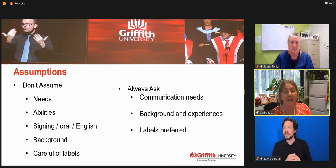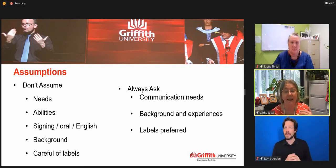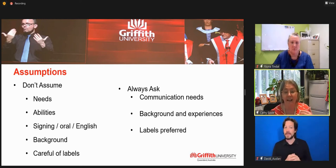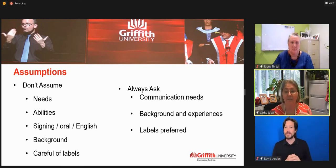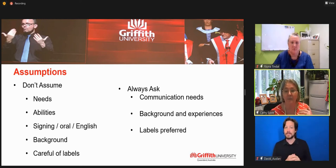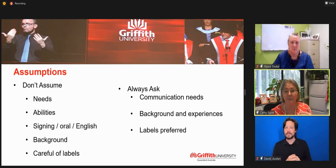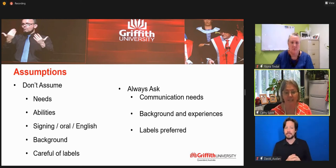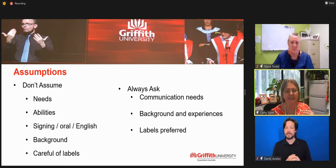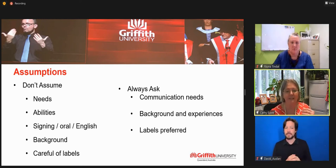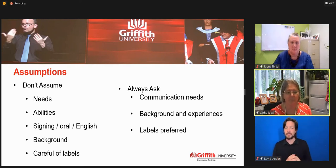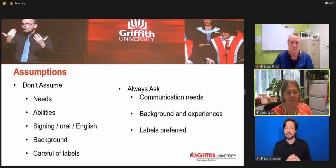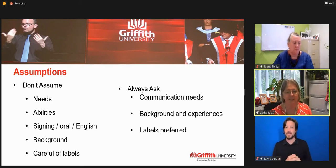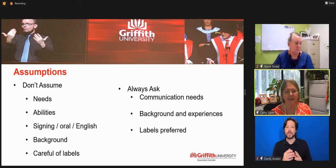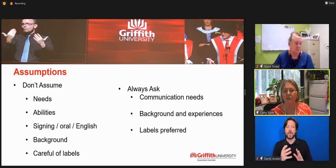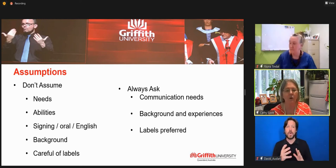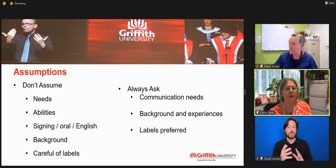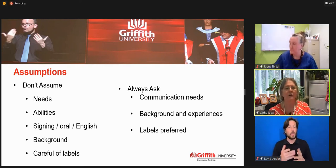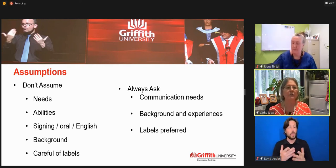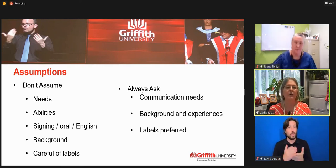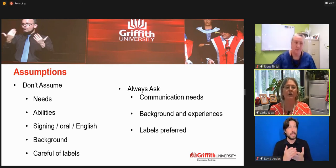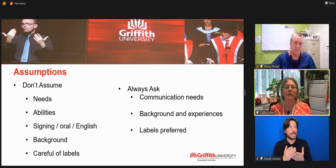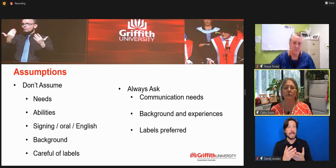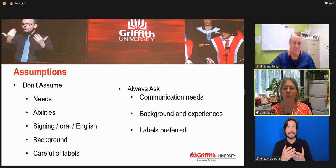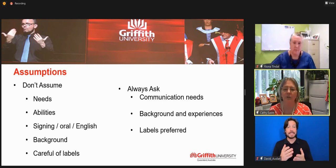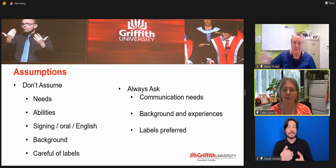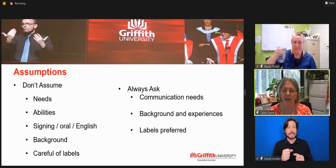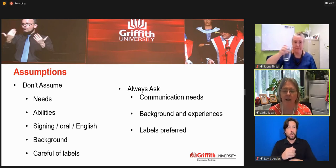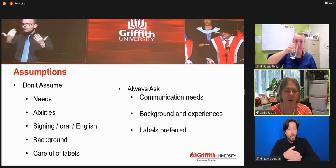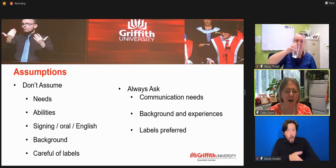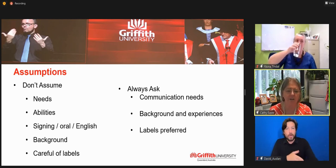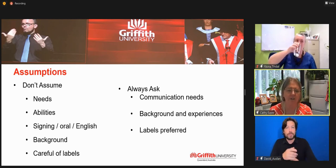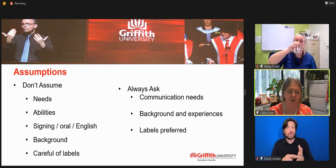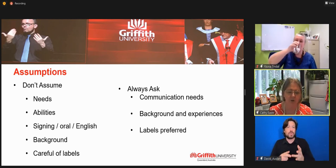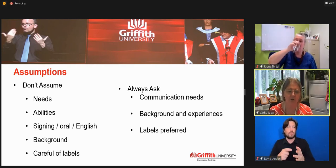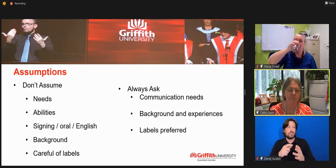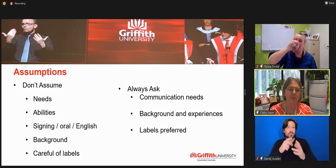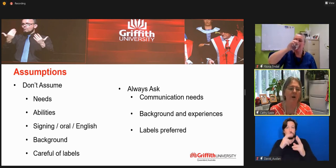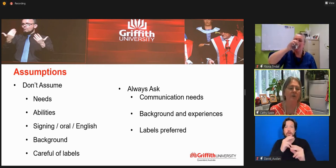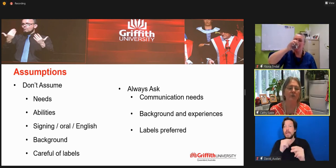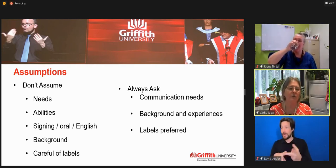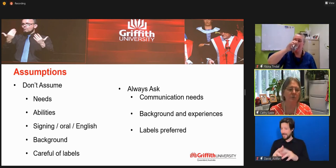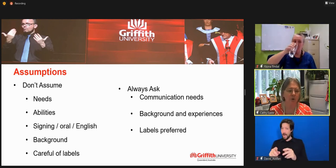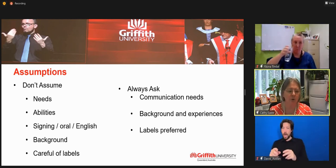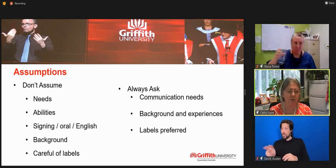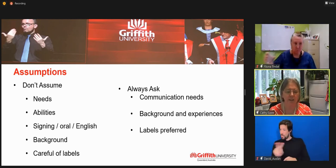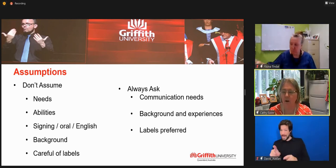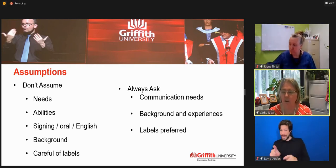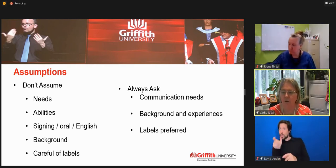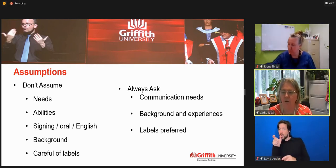even for me to speak. I don't use words that I haven't ever heard. I don't use words that I